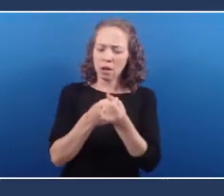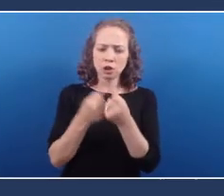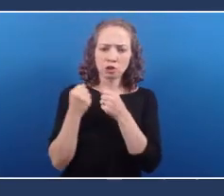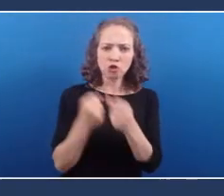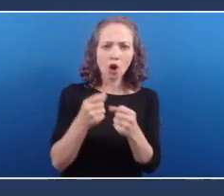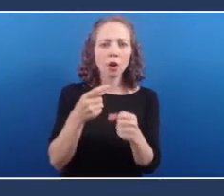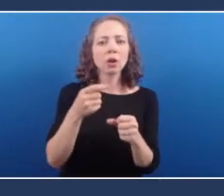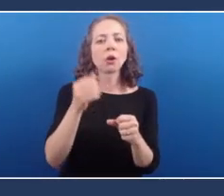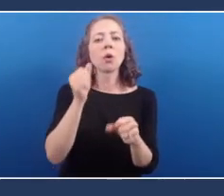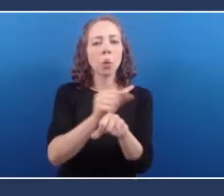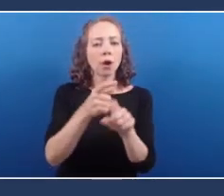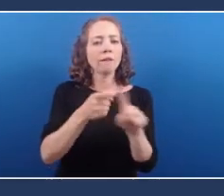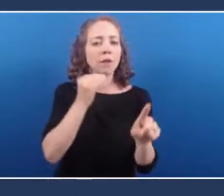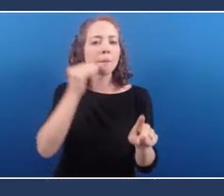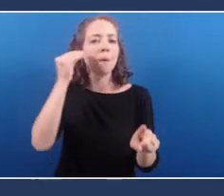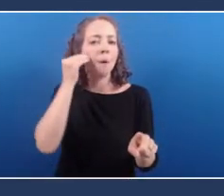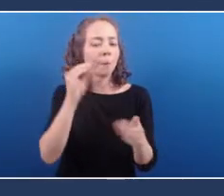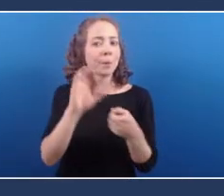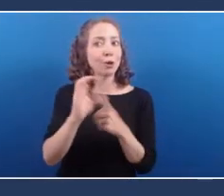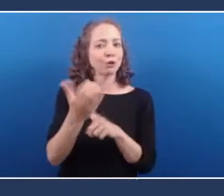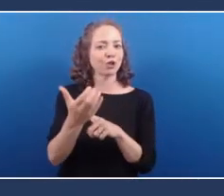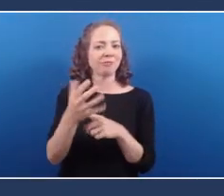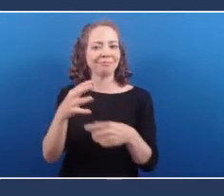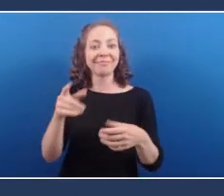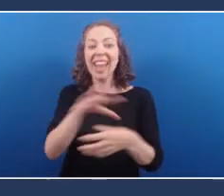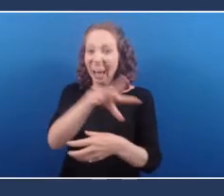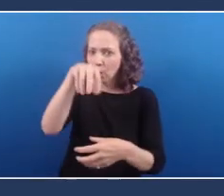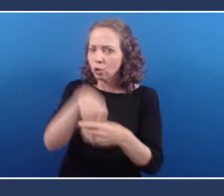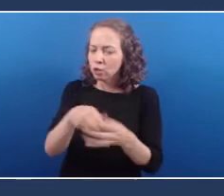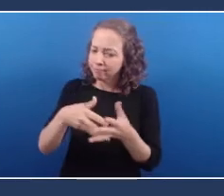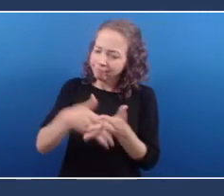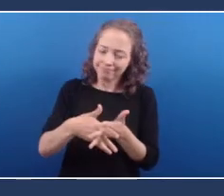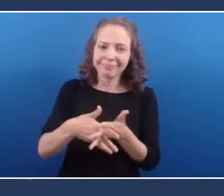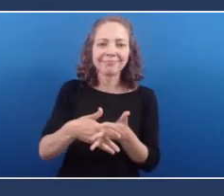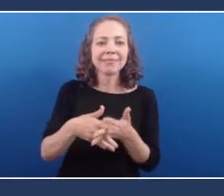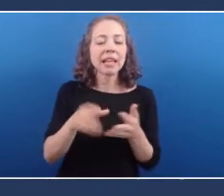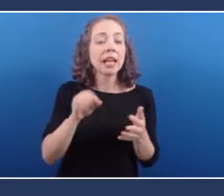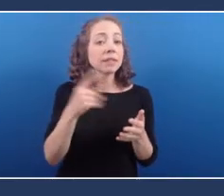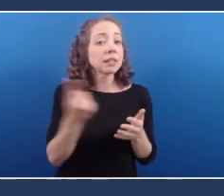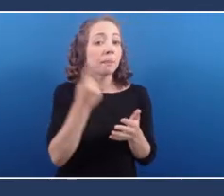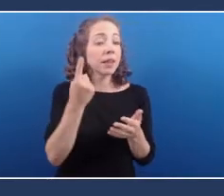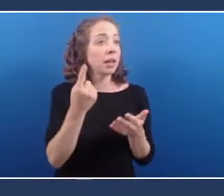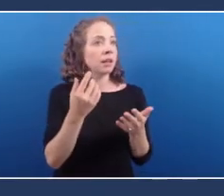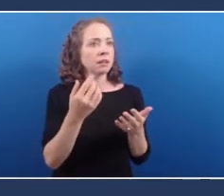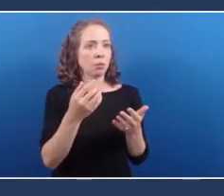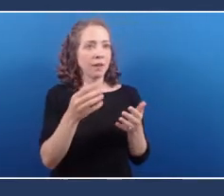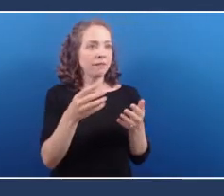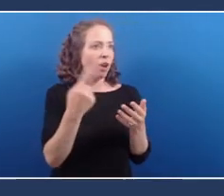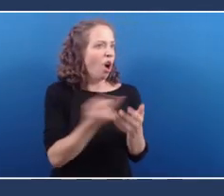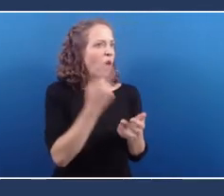Whether that is something brand new that we have never thought of before or reinventing the way we have done something forever.